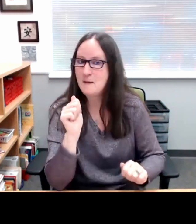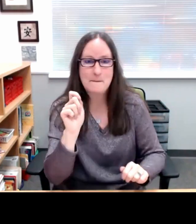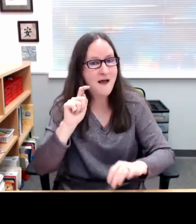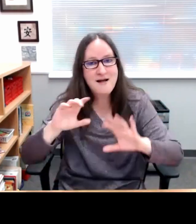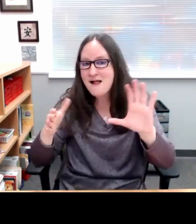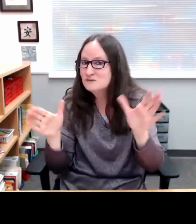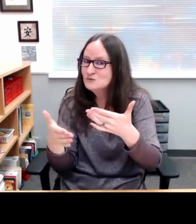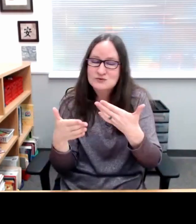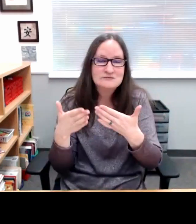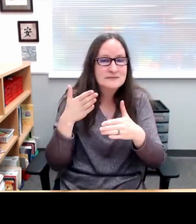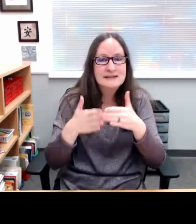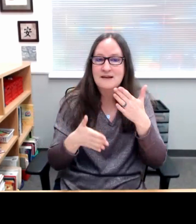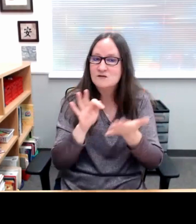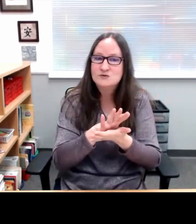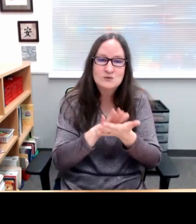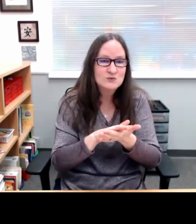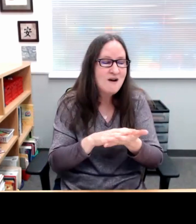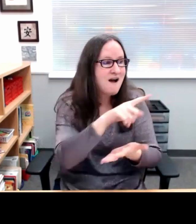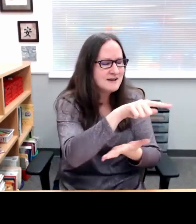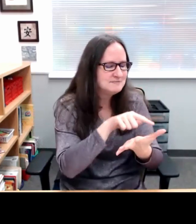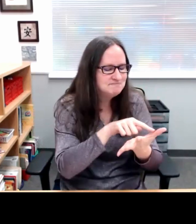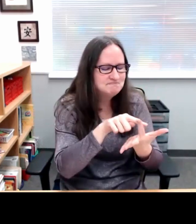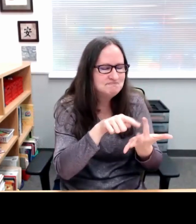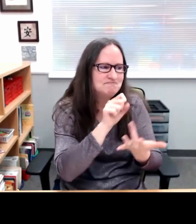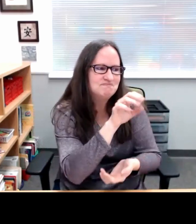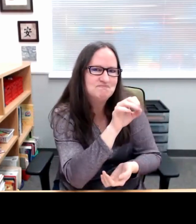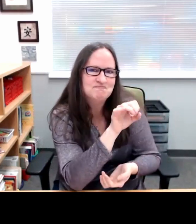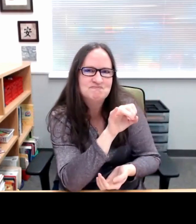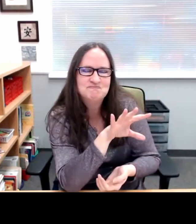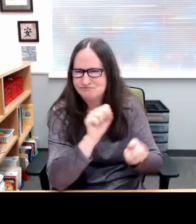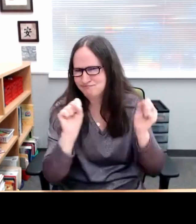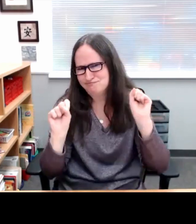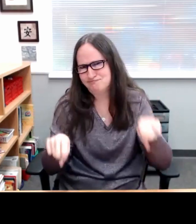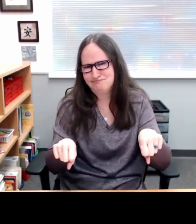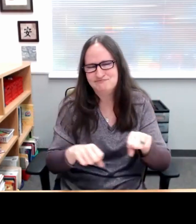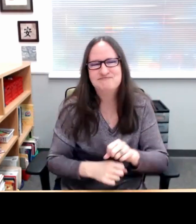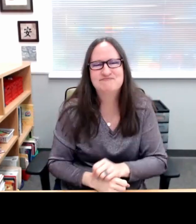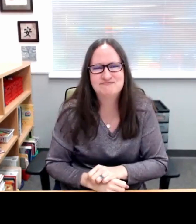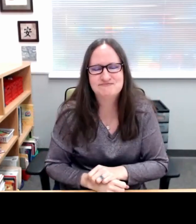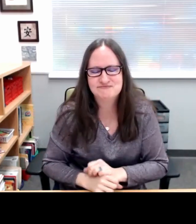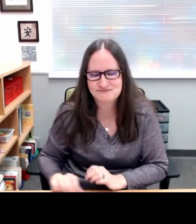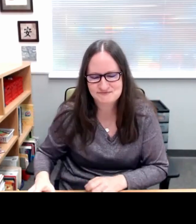they did that were good, that were beneficial, and they can think about those things even in school,